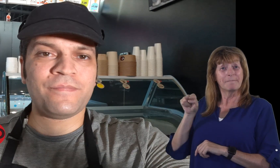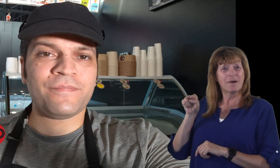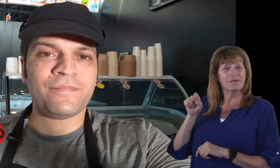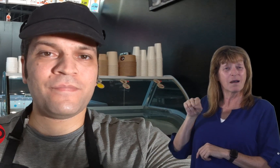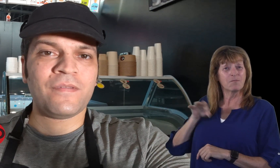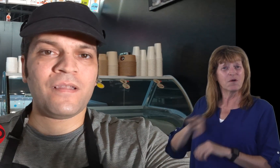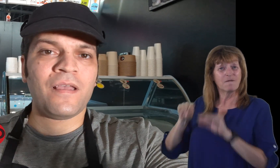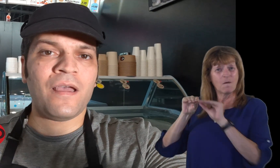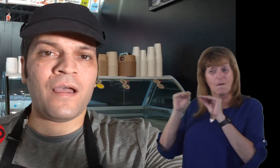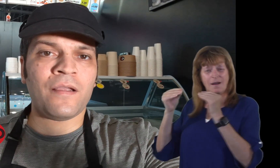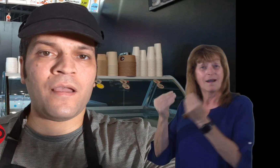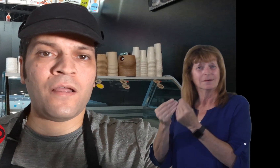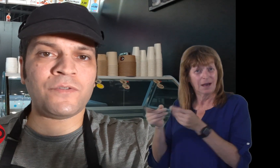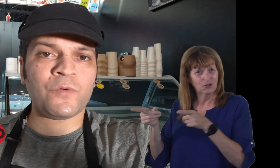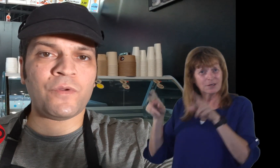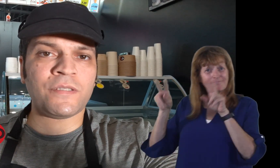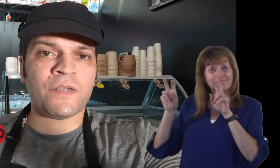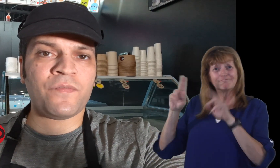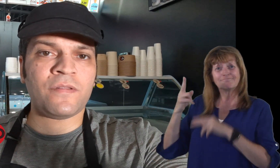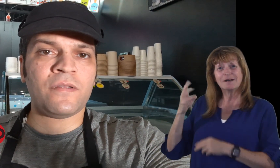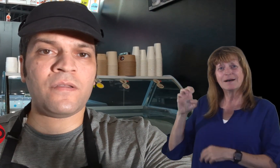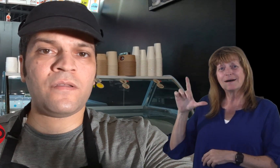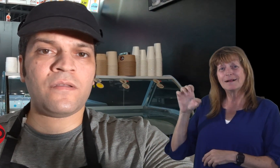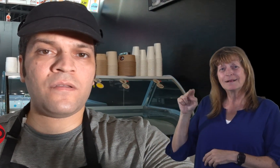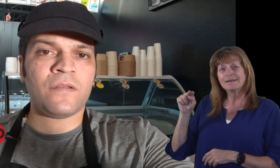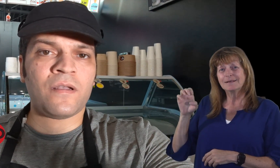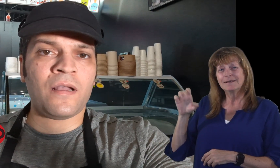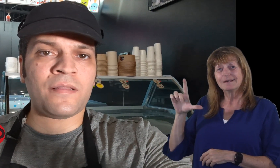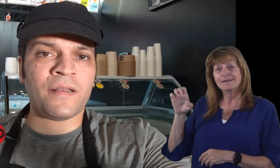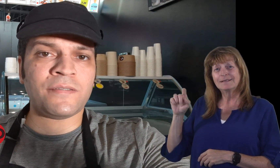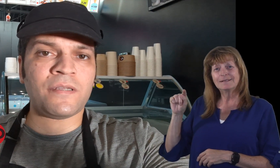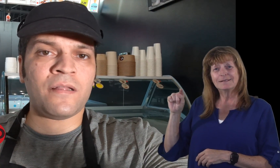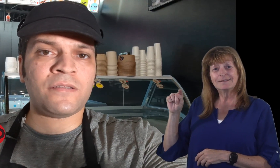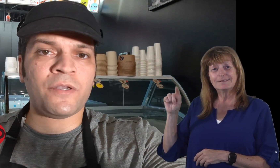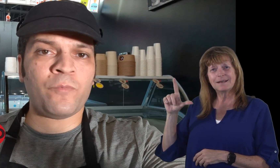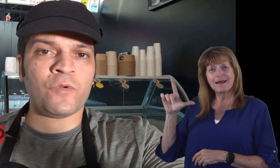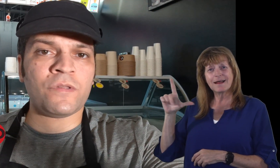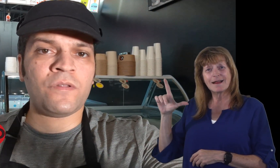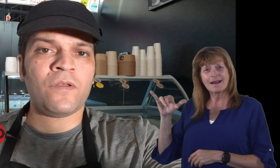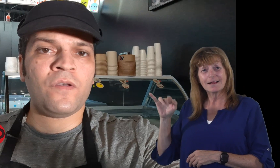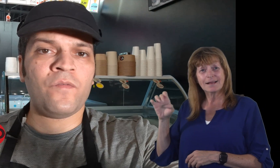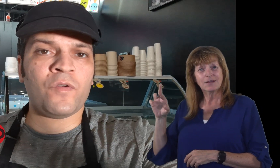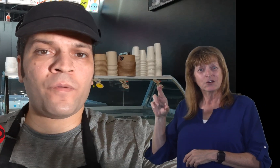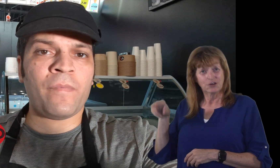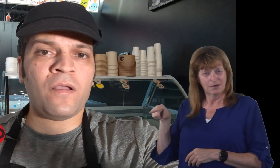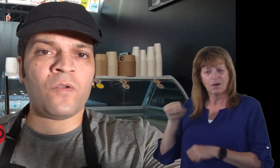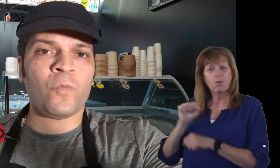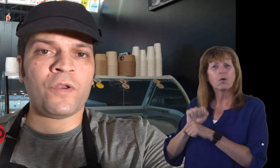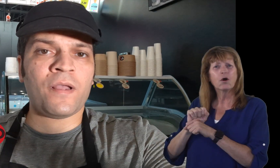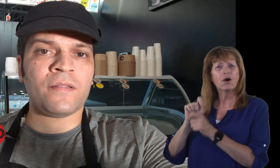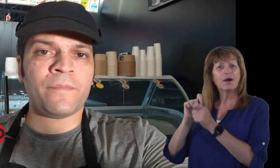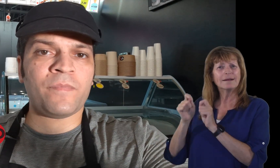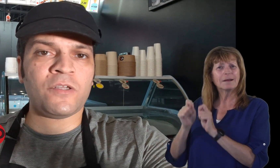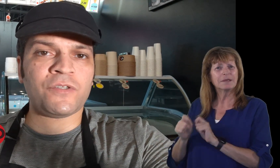from the non-profit organization, Hélène Letellier (Work adaptation